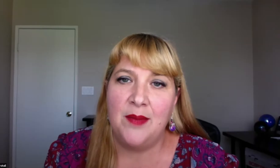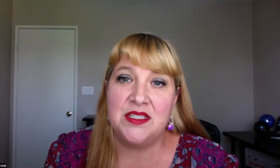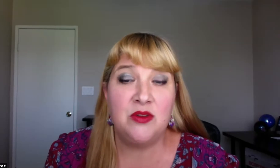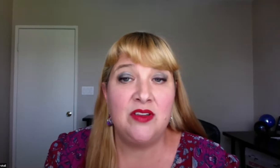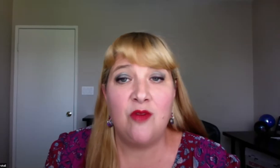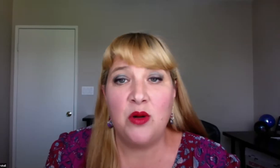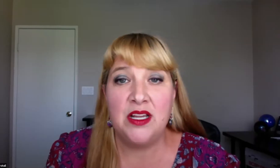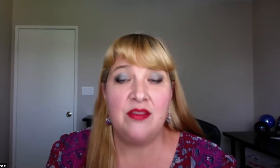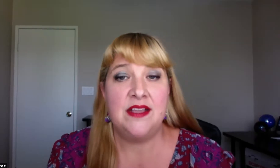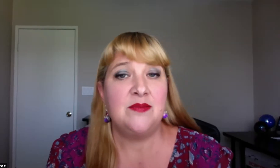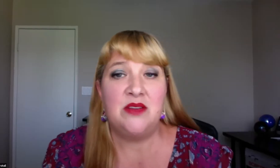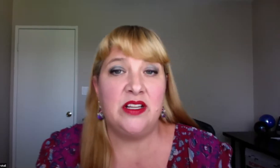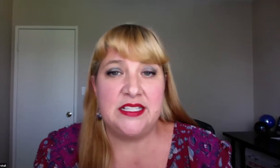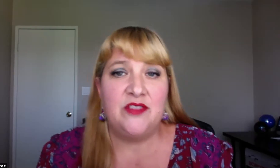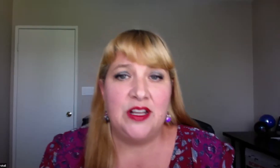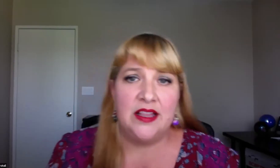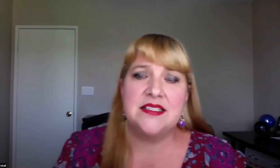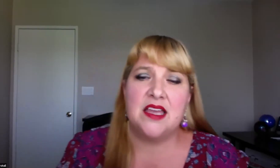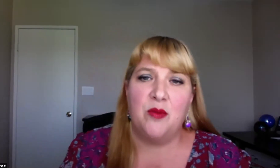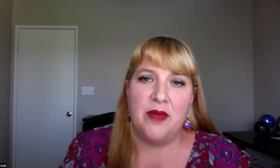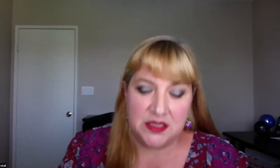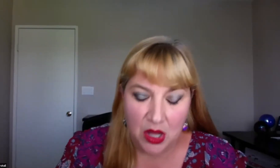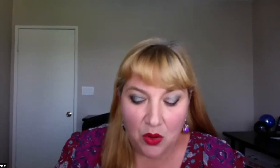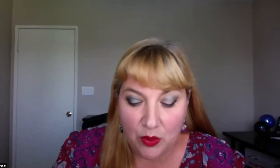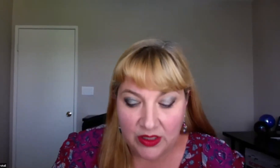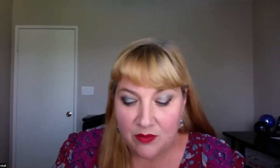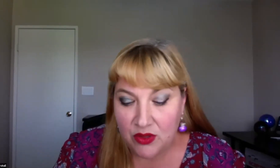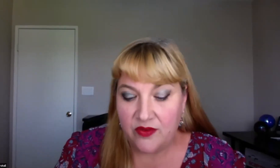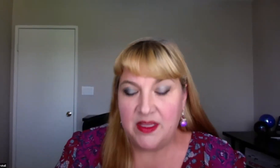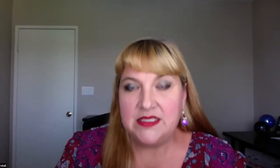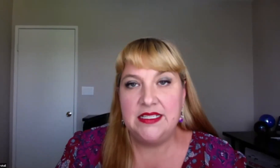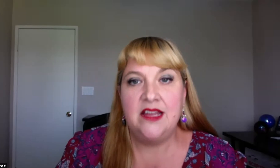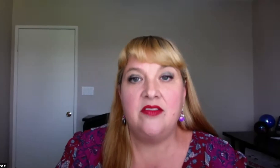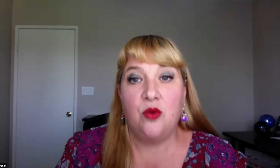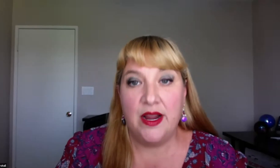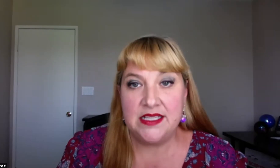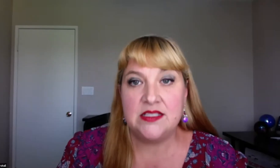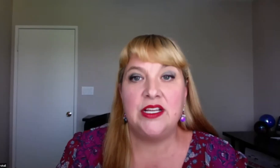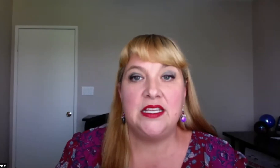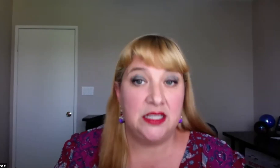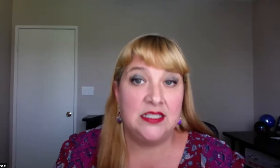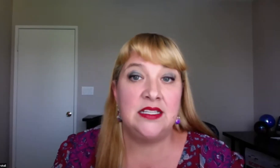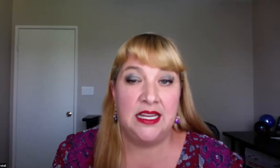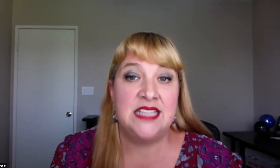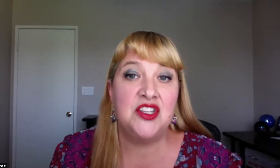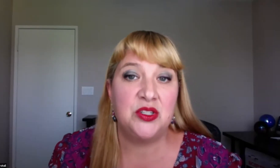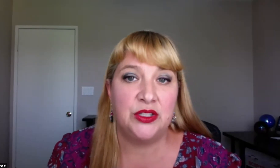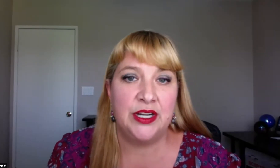Renee Marshall: Because moving forward. You know, things have been really different in the last couple months, we really moved from this idea of the crisis learning into into intentional learning